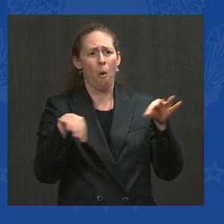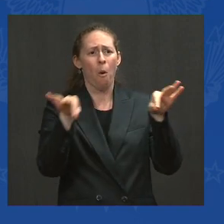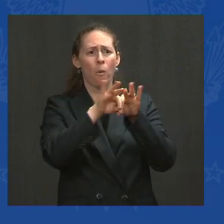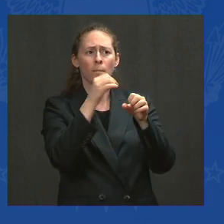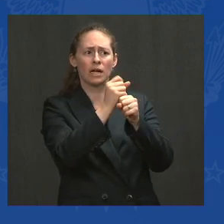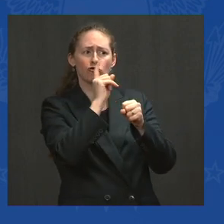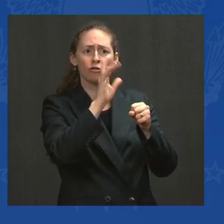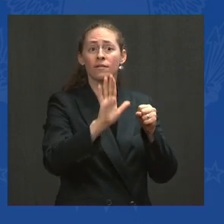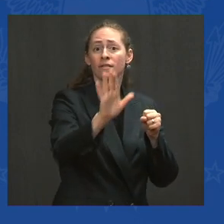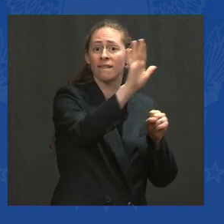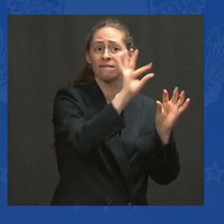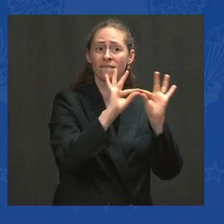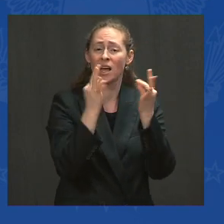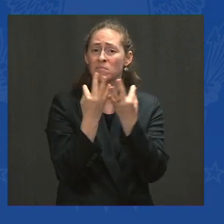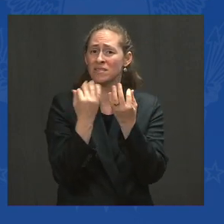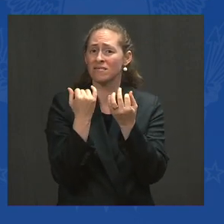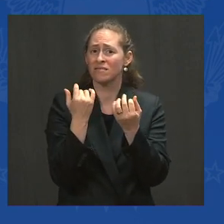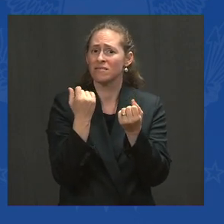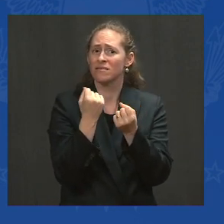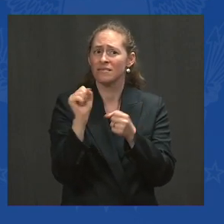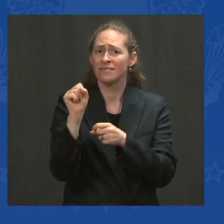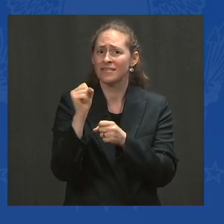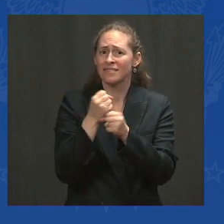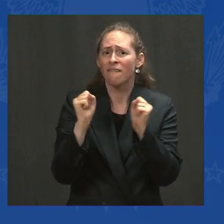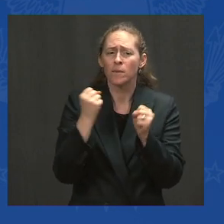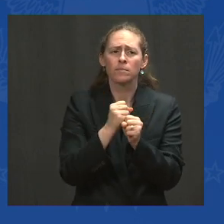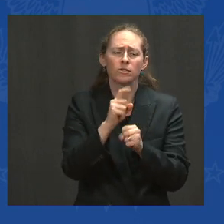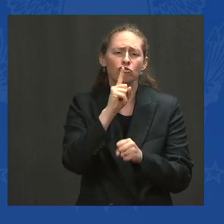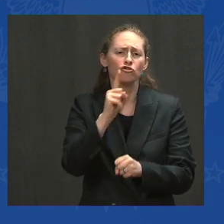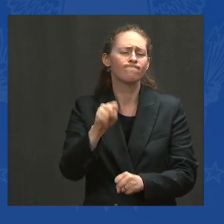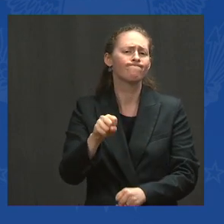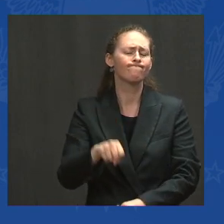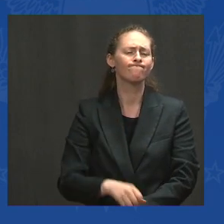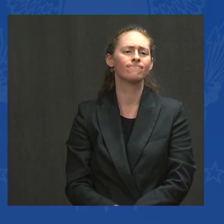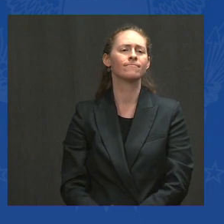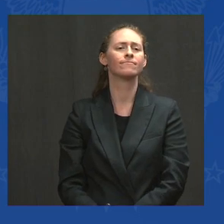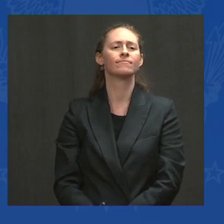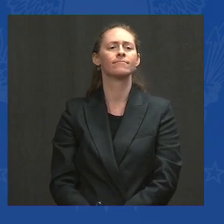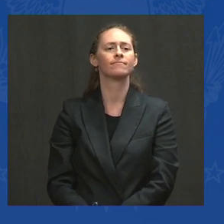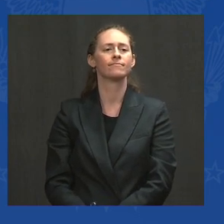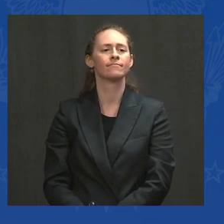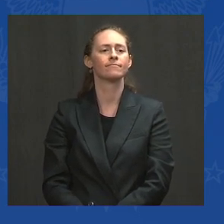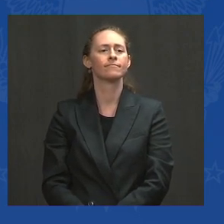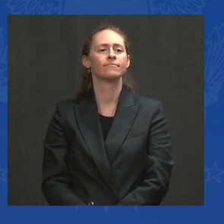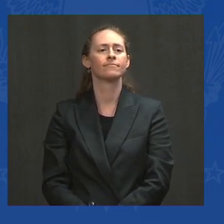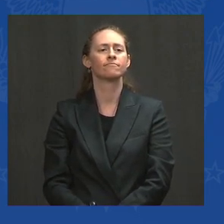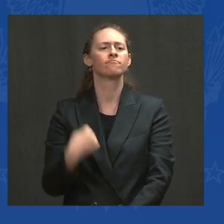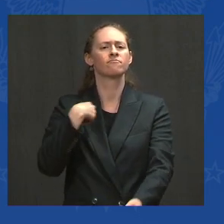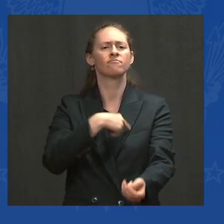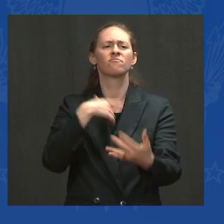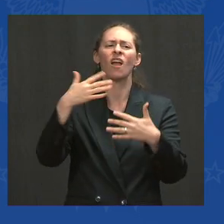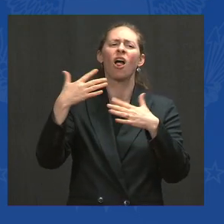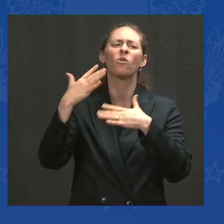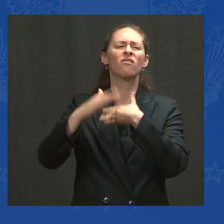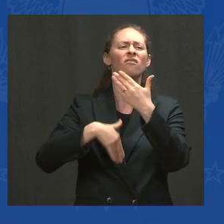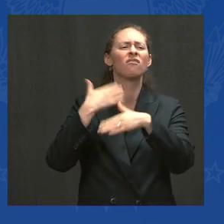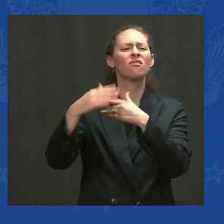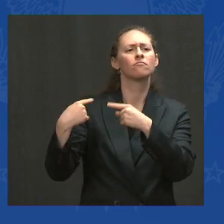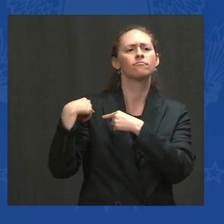We've already dramatically accelerated the procedure time for Special Immigrant Visas to bring them to the United States.